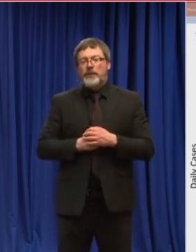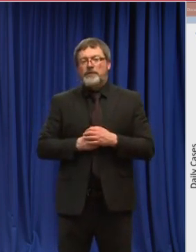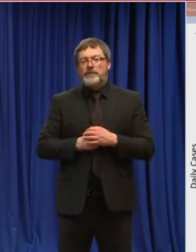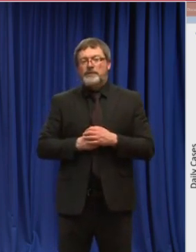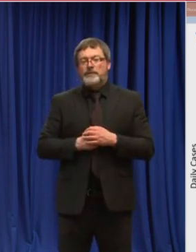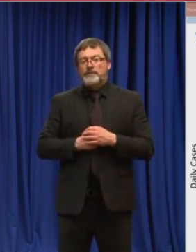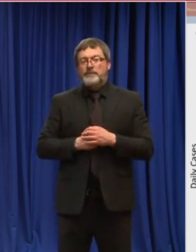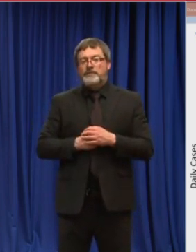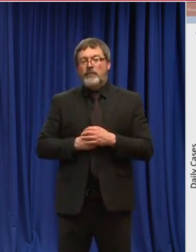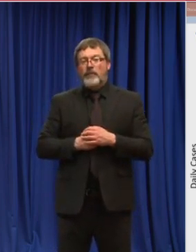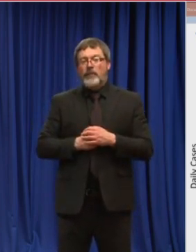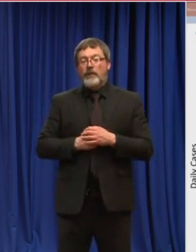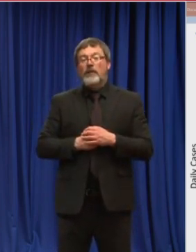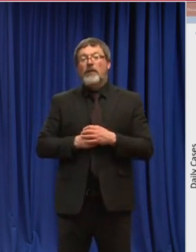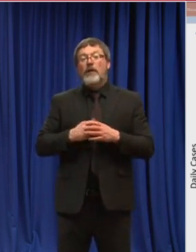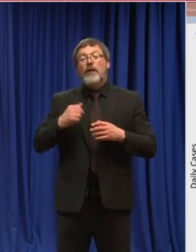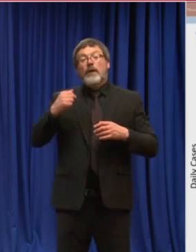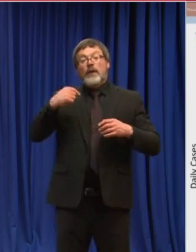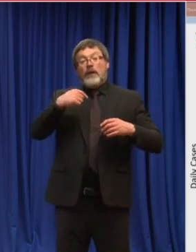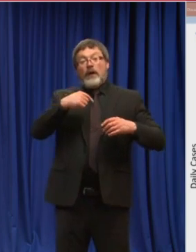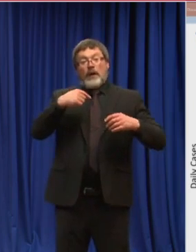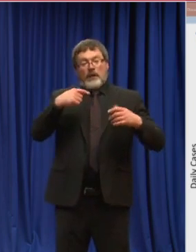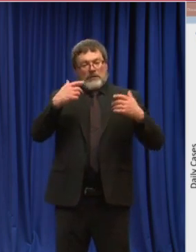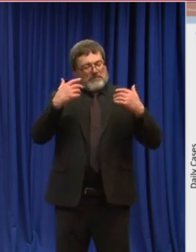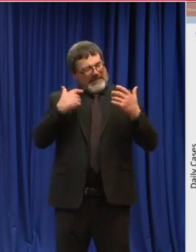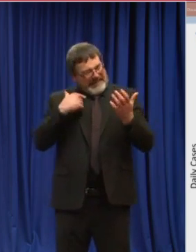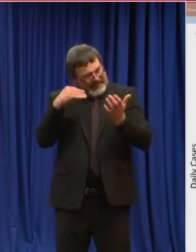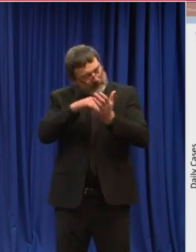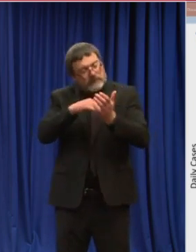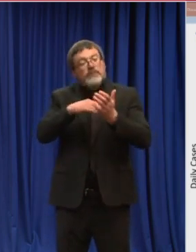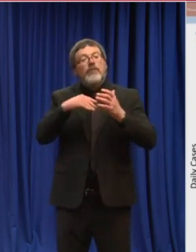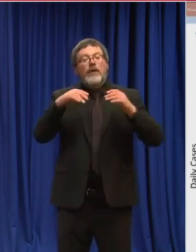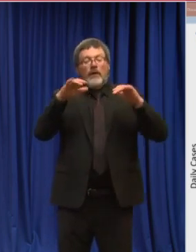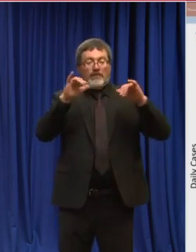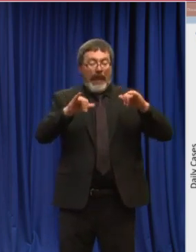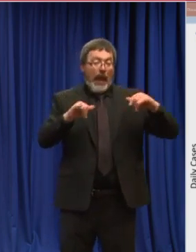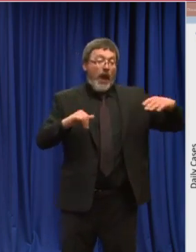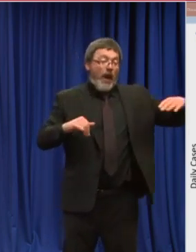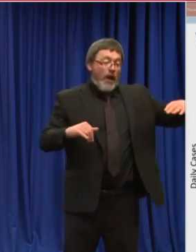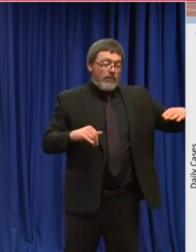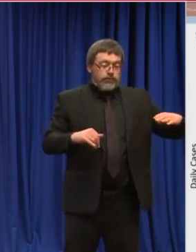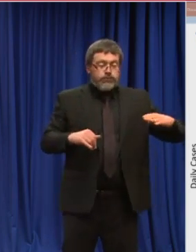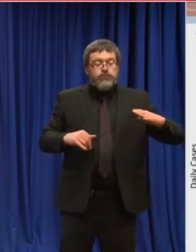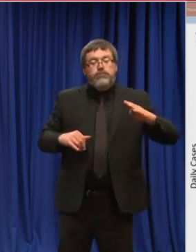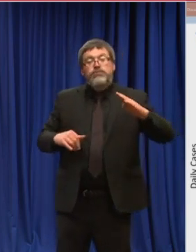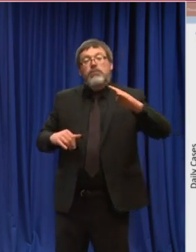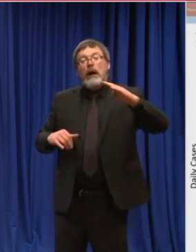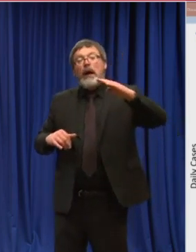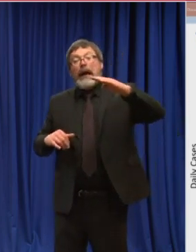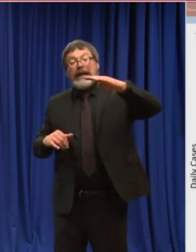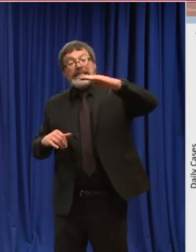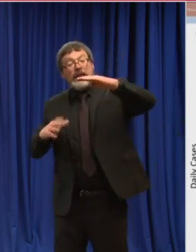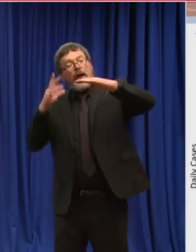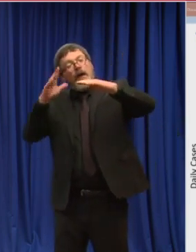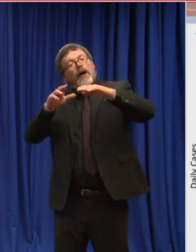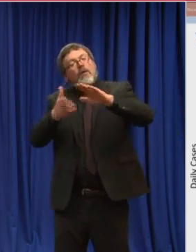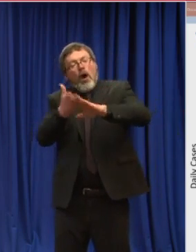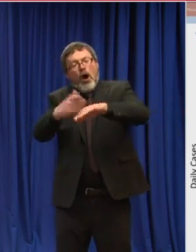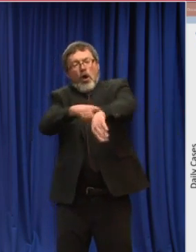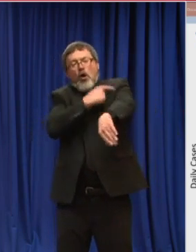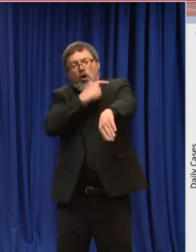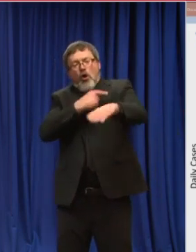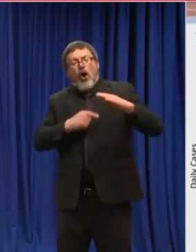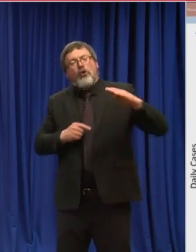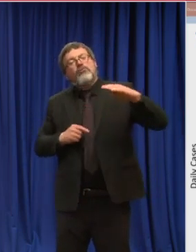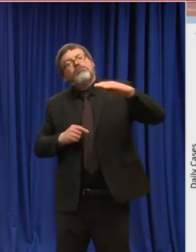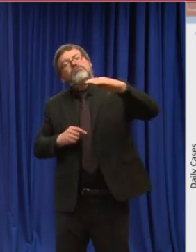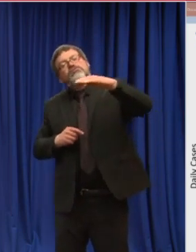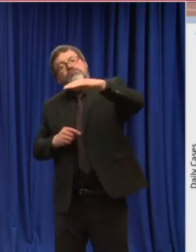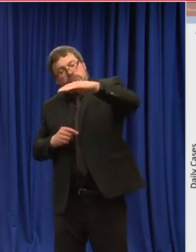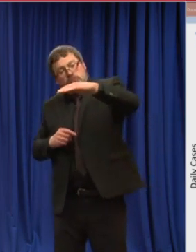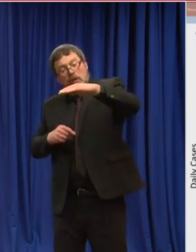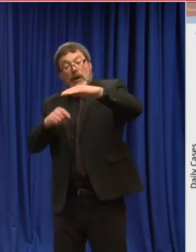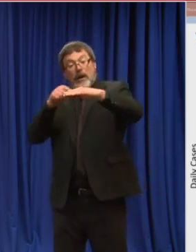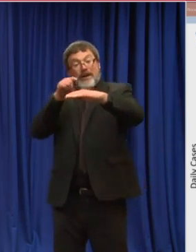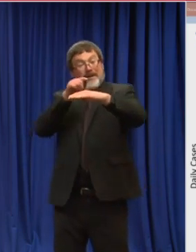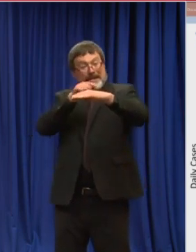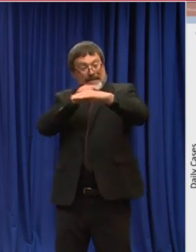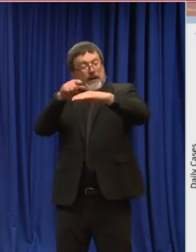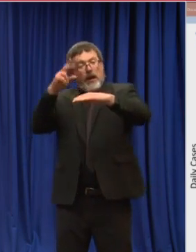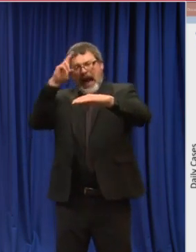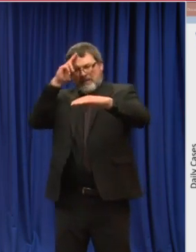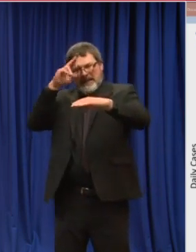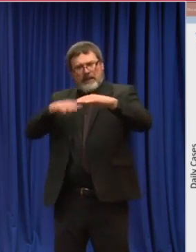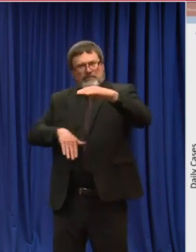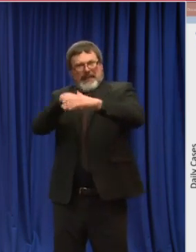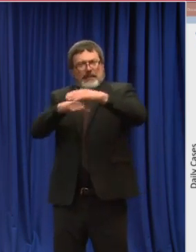AND AGAIN THE PURPOSE IS TO DECREASE THAT PEAK TO A LEVEL WHERE WE HAVE APPROPRIATE HEALTHCARE RESOURCES, LIKE HOSPITAL BEDS AND VENTILATORS TO MANAGE THE POTENTIAL INFLUX OF